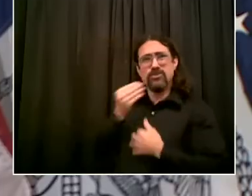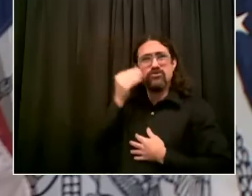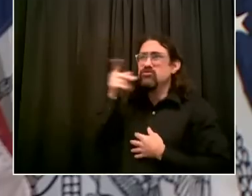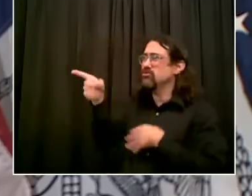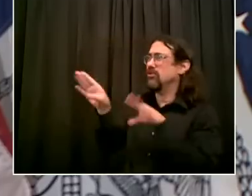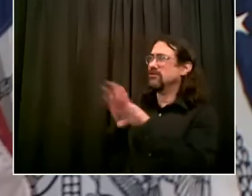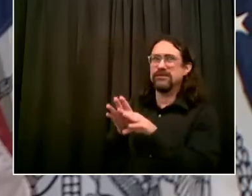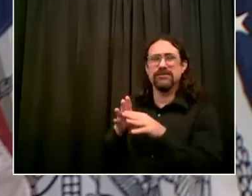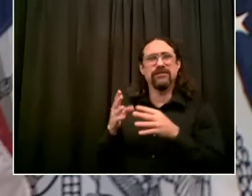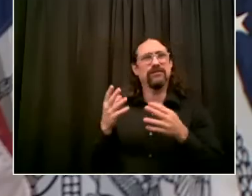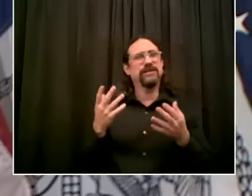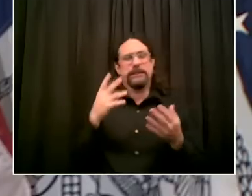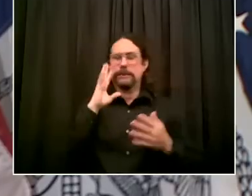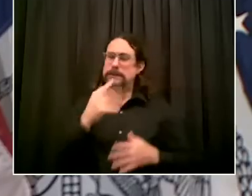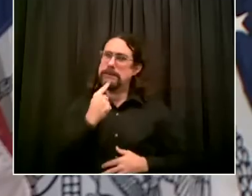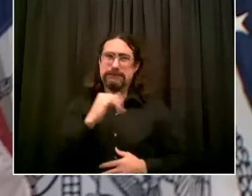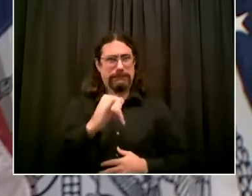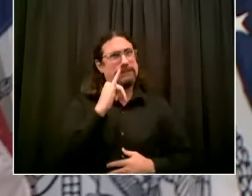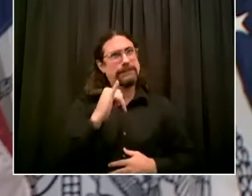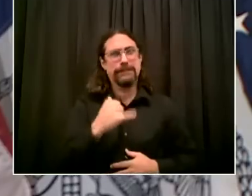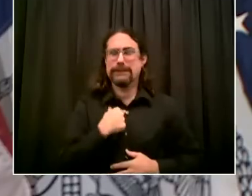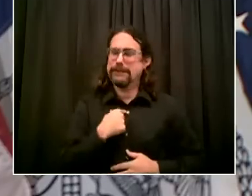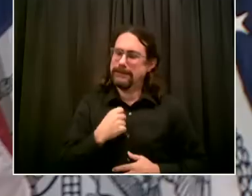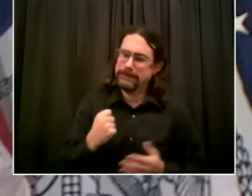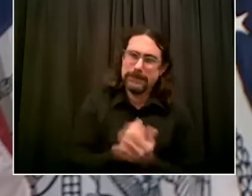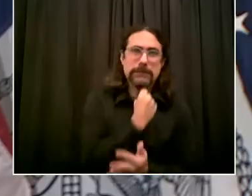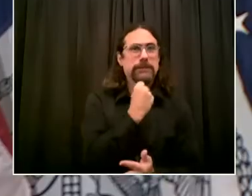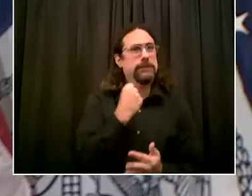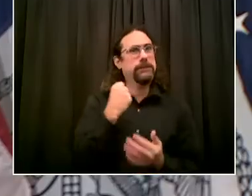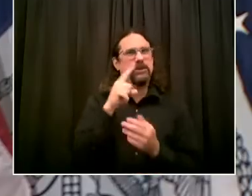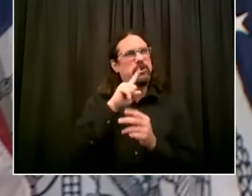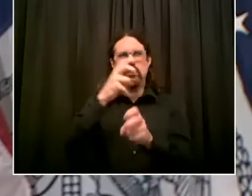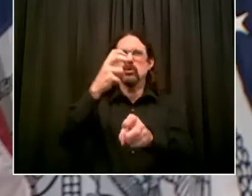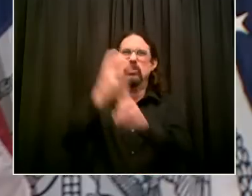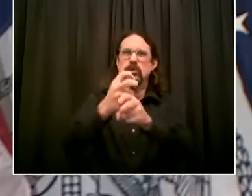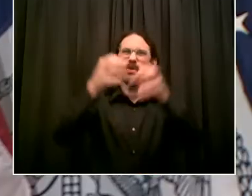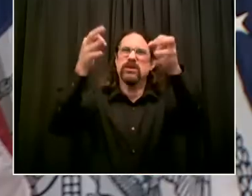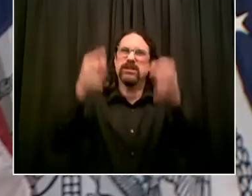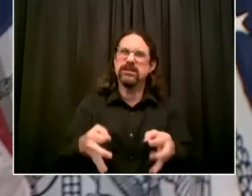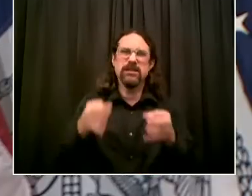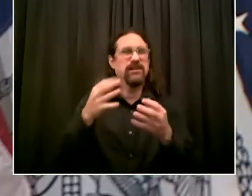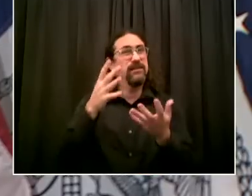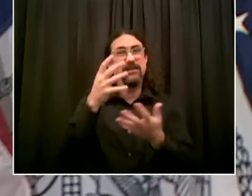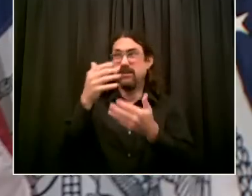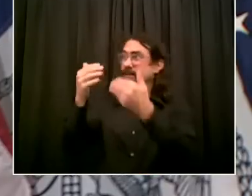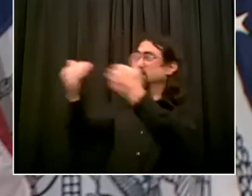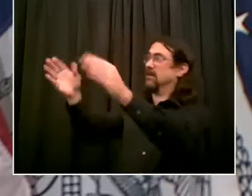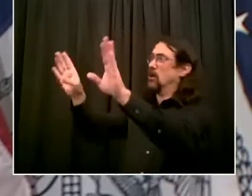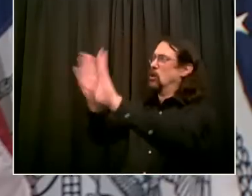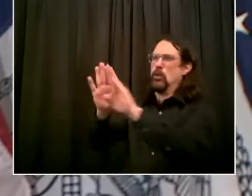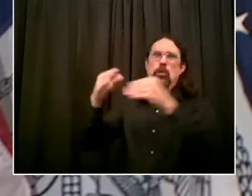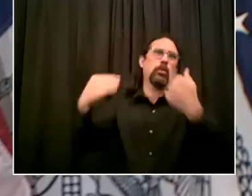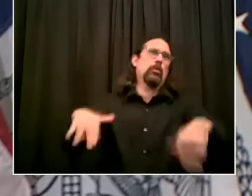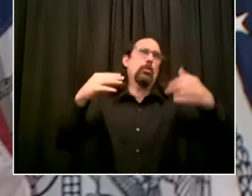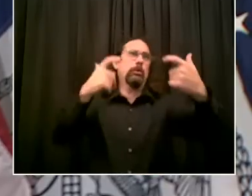BUSINESS OWNERS. WEWERE ALALLY FEFELE FOR THEM. THIS WAS THE TOUGH PART OF THE DECISION. I FEEL A LOT OF THE SMALL BUSINESS OWNERS O WHHAVE FOUGHT